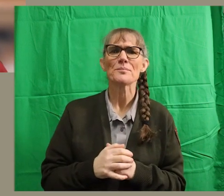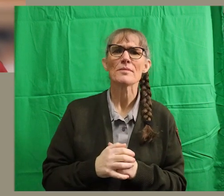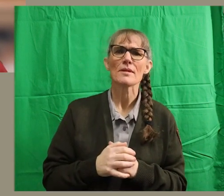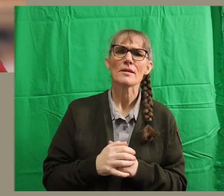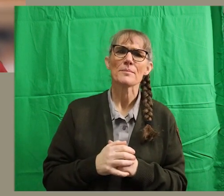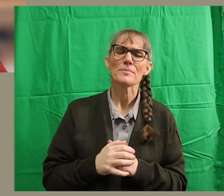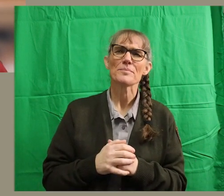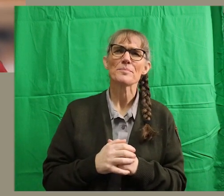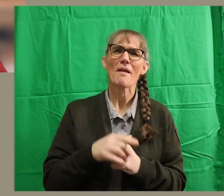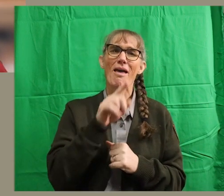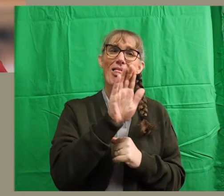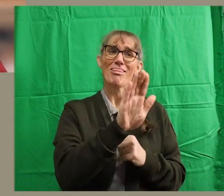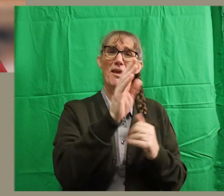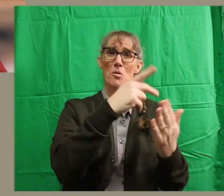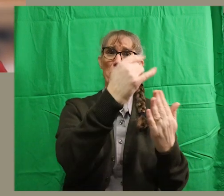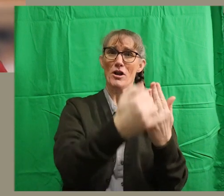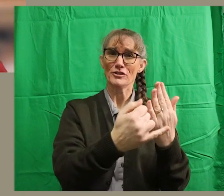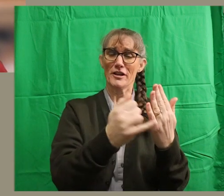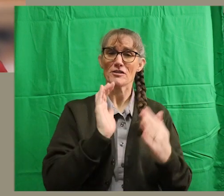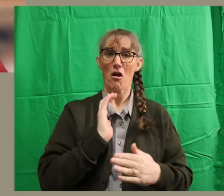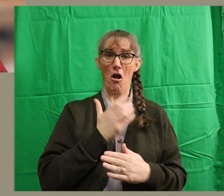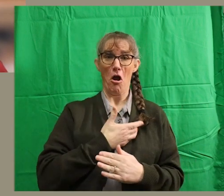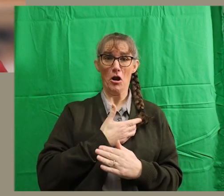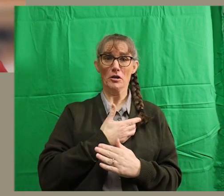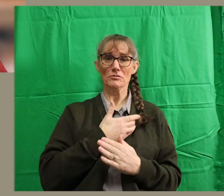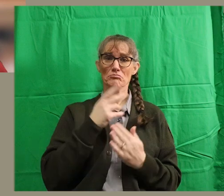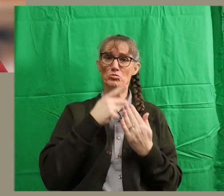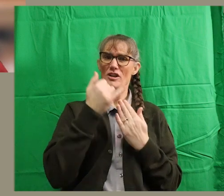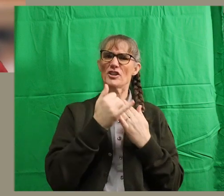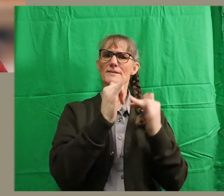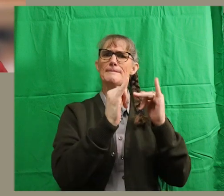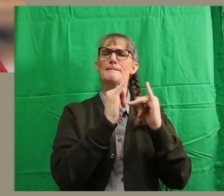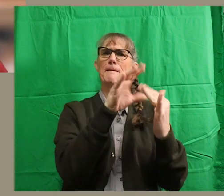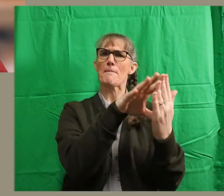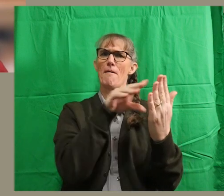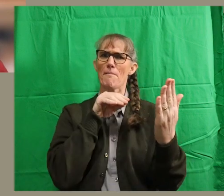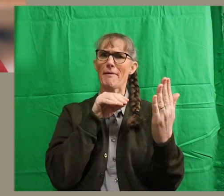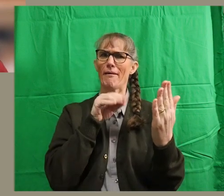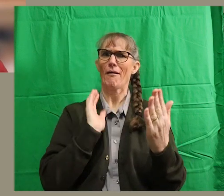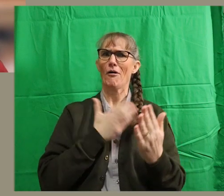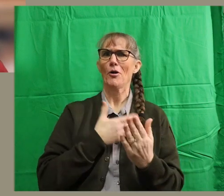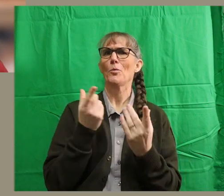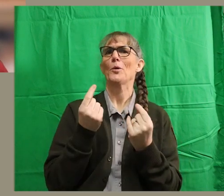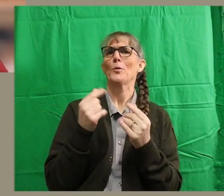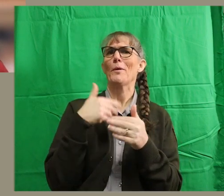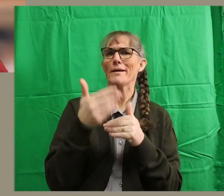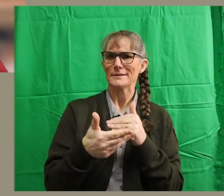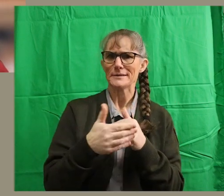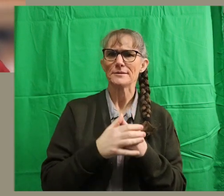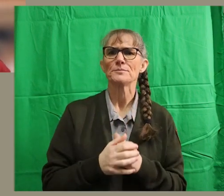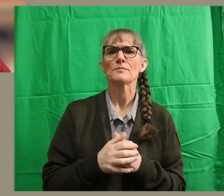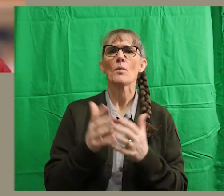So, like that Semprebond & Rivals paper, that would be our next step in our project. We would